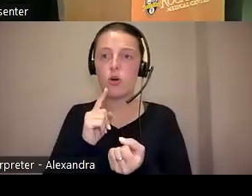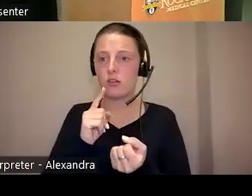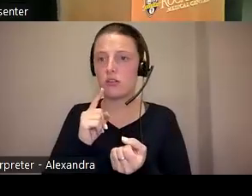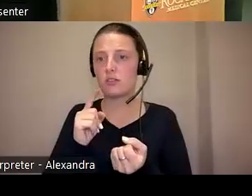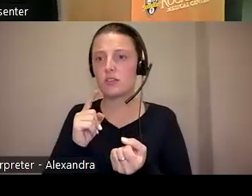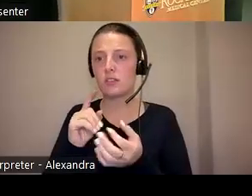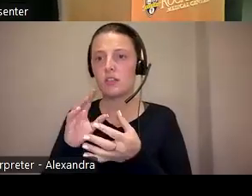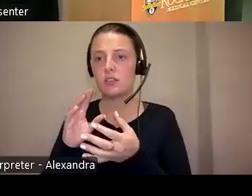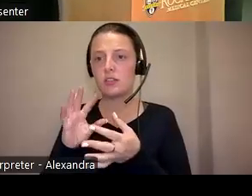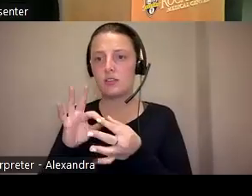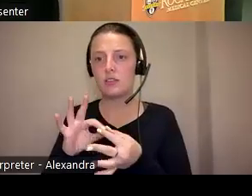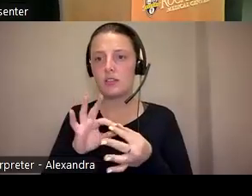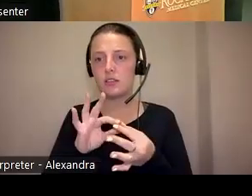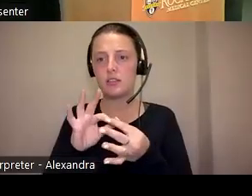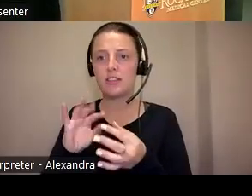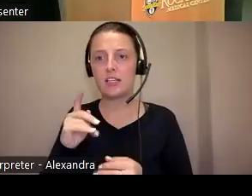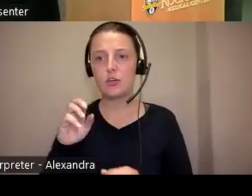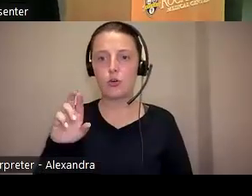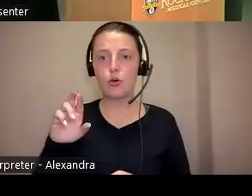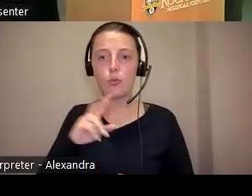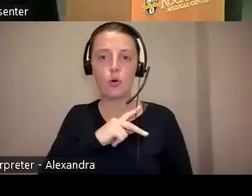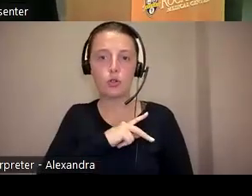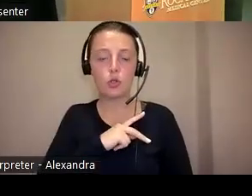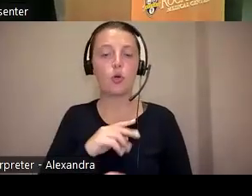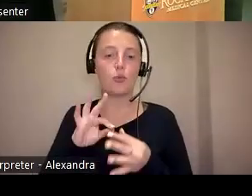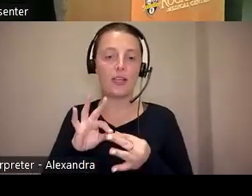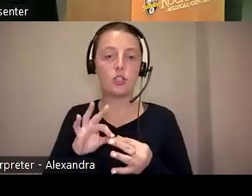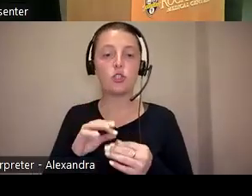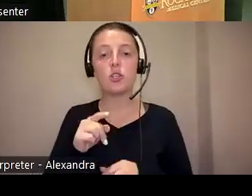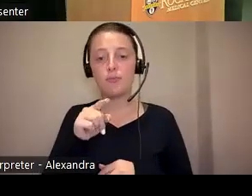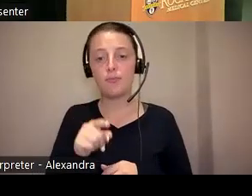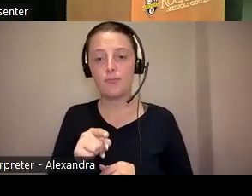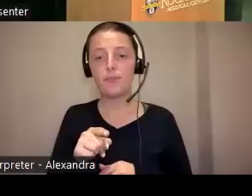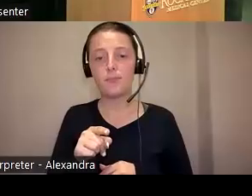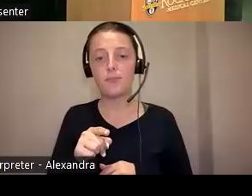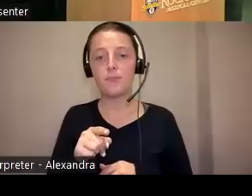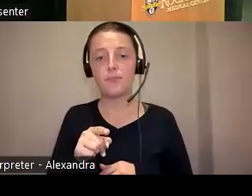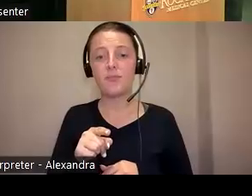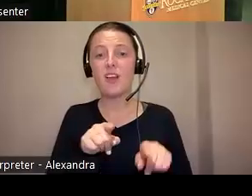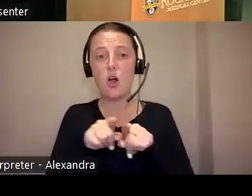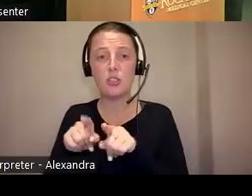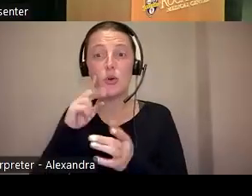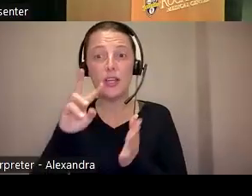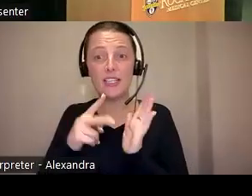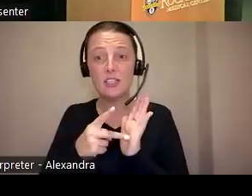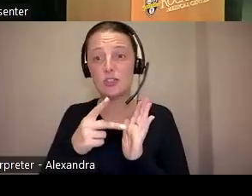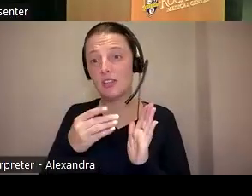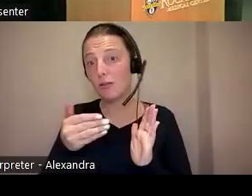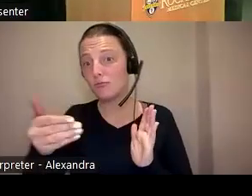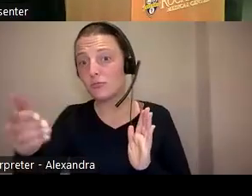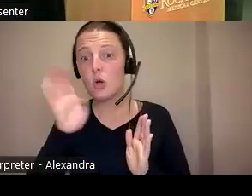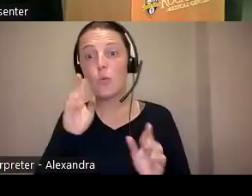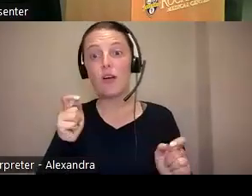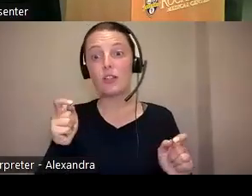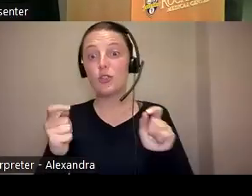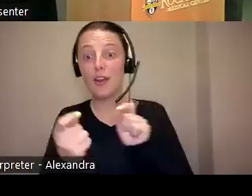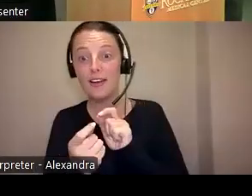this intention to bring about change. And that's something that is a major focus of the peer work.